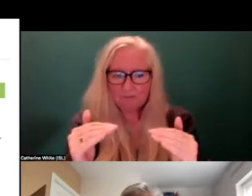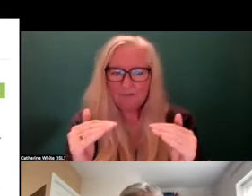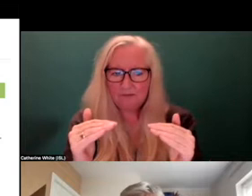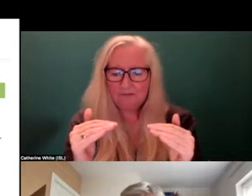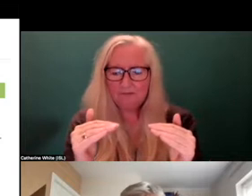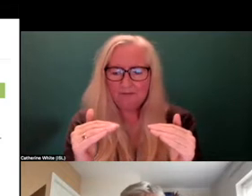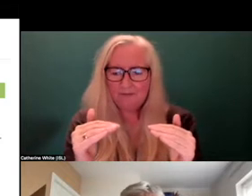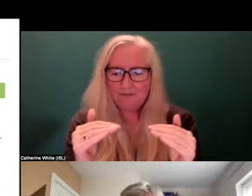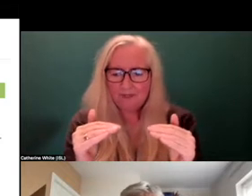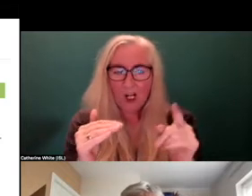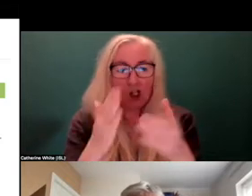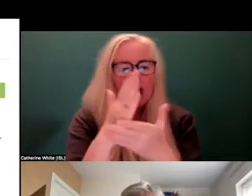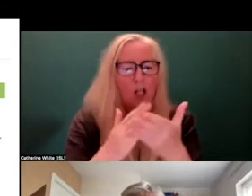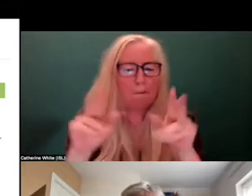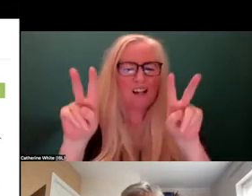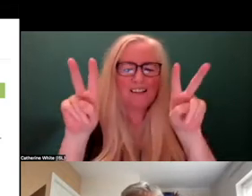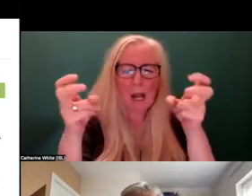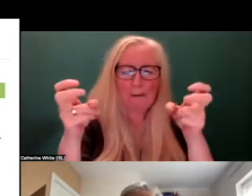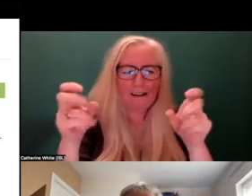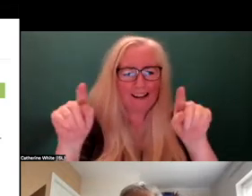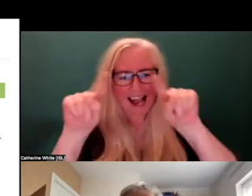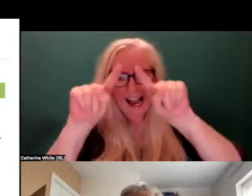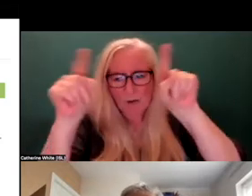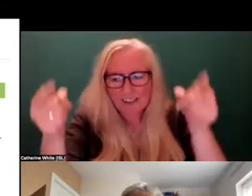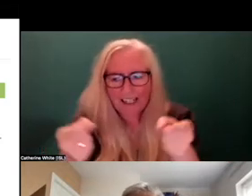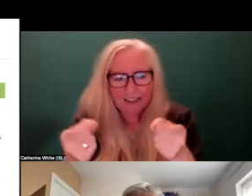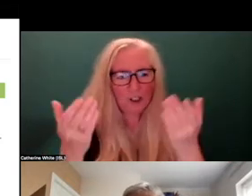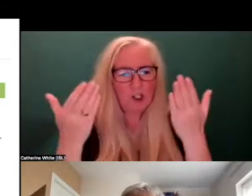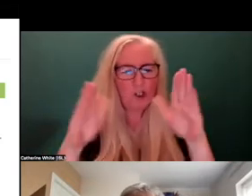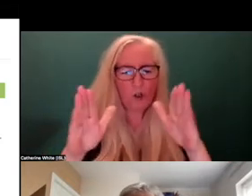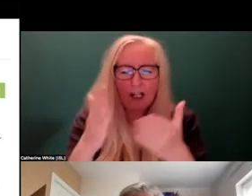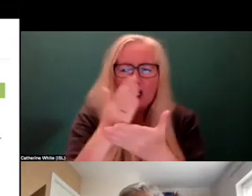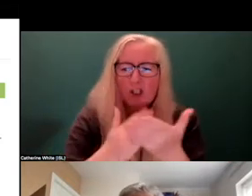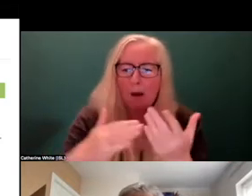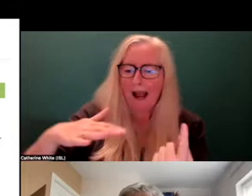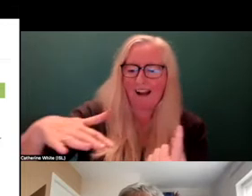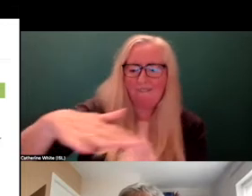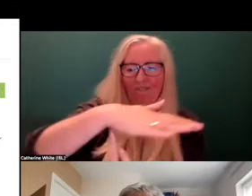And some of the topics around the outside highlights some of the kinds of